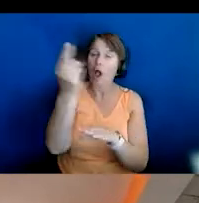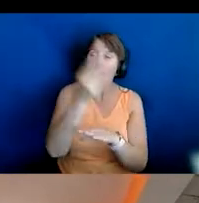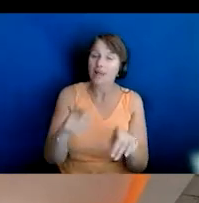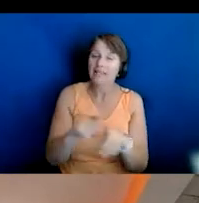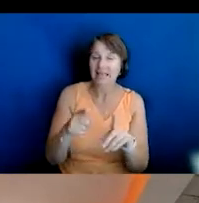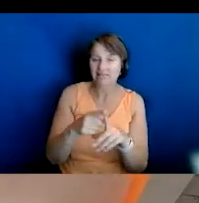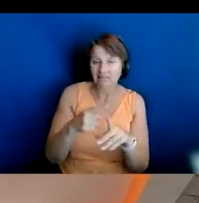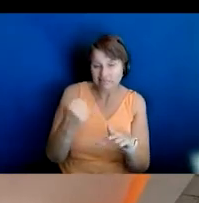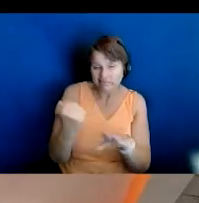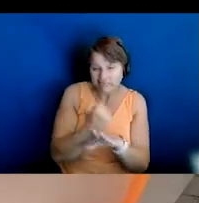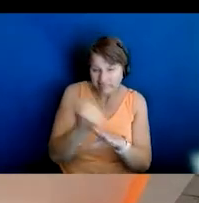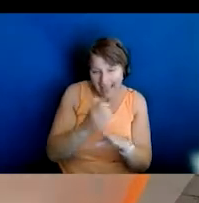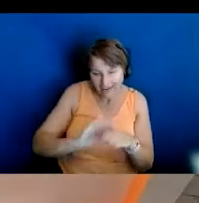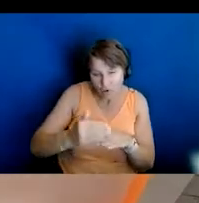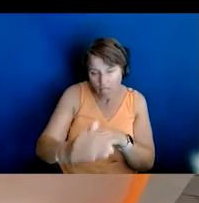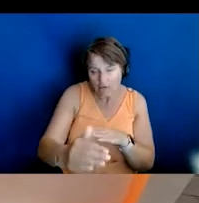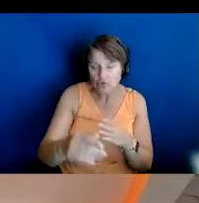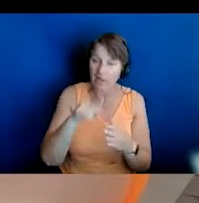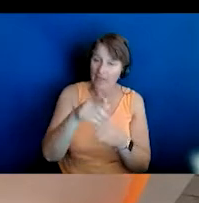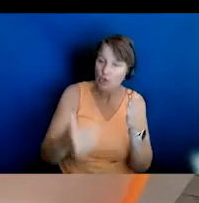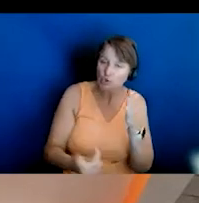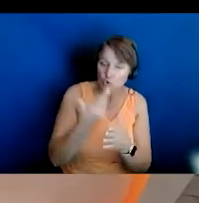And this new mixture of soil was the witness.